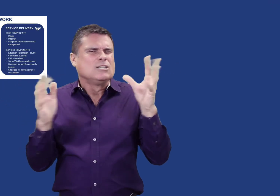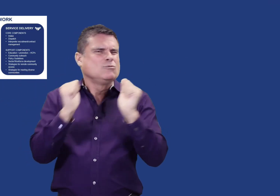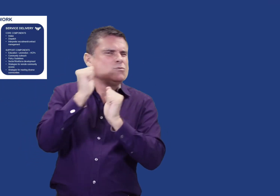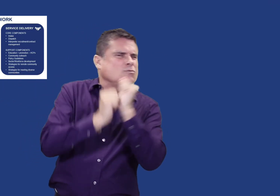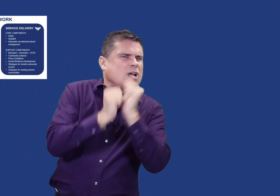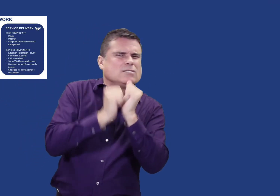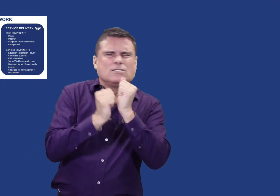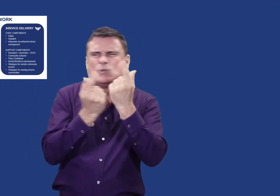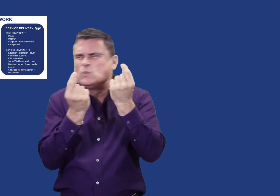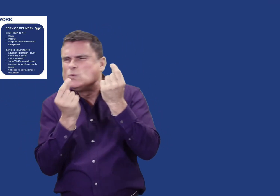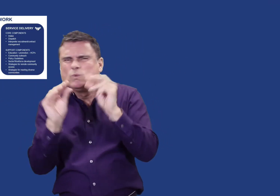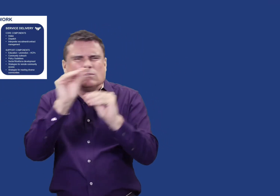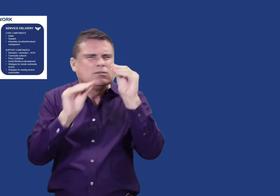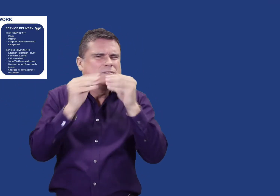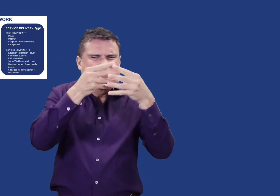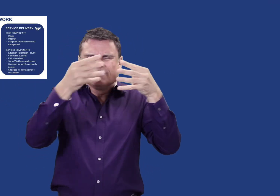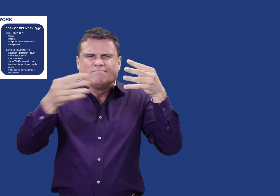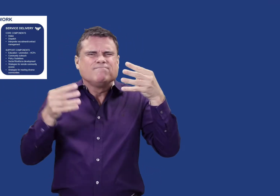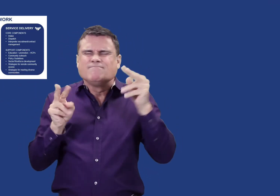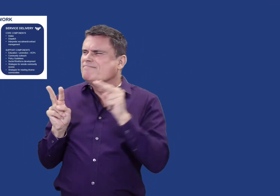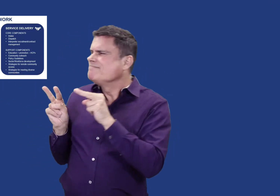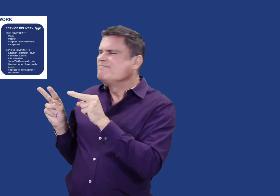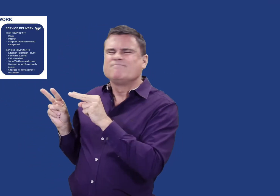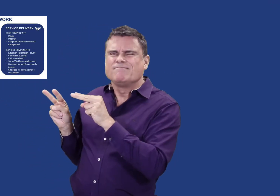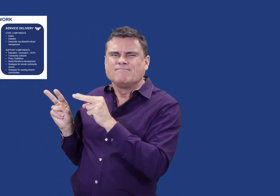AND DESIGNED AS AN INFOGRAPHIC.